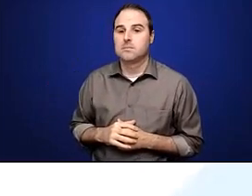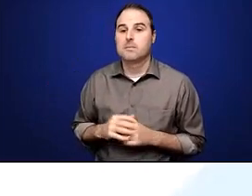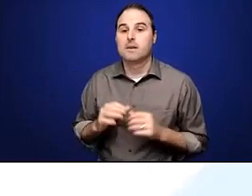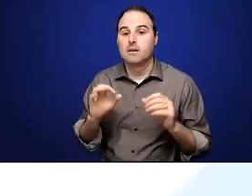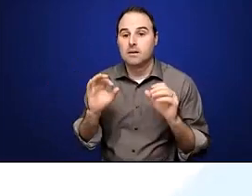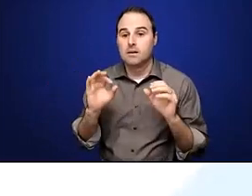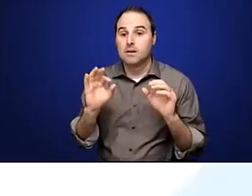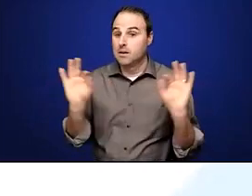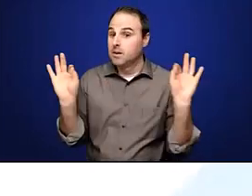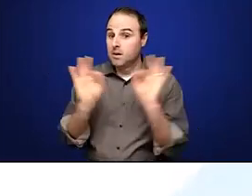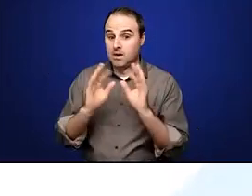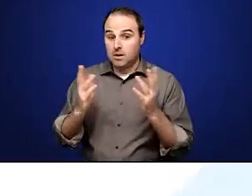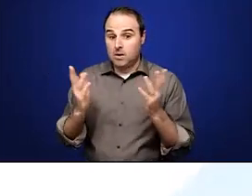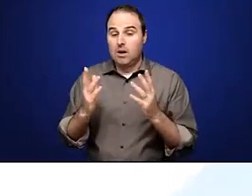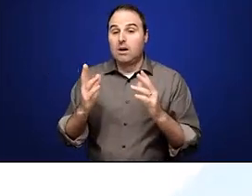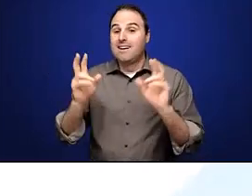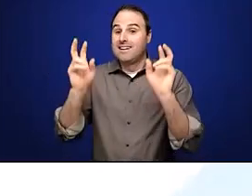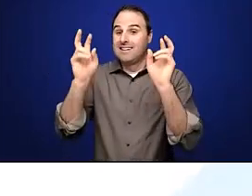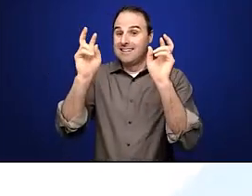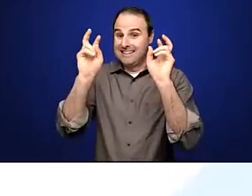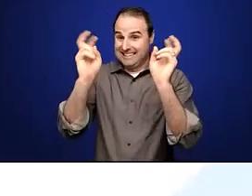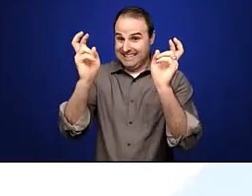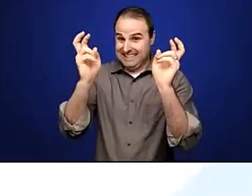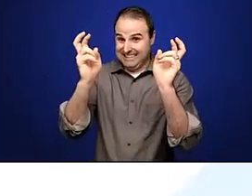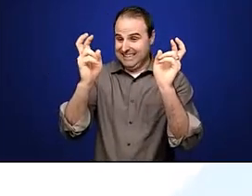that we had, we had someone with lived experience